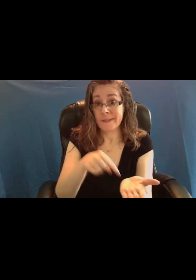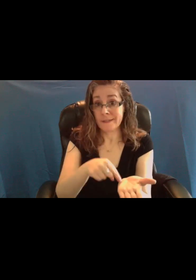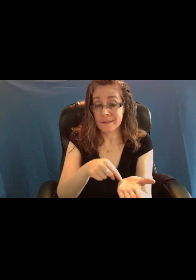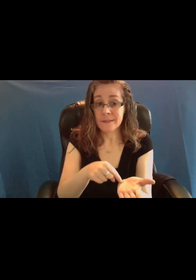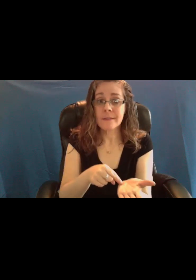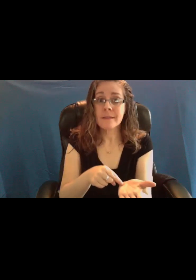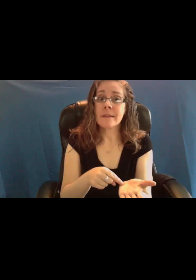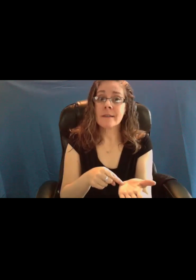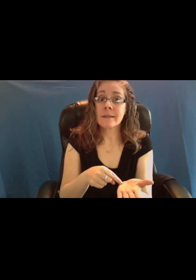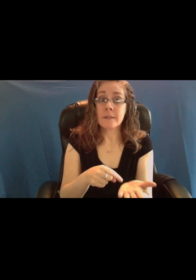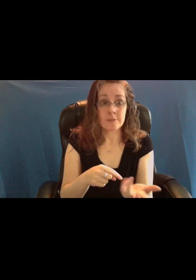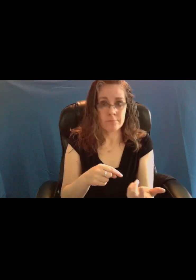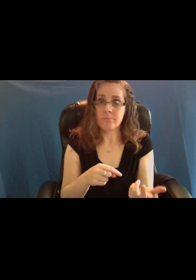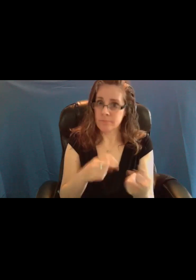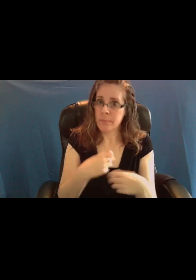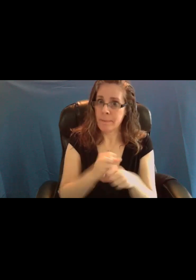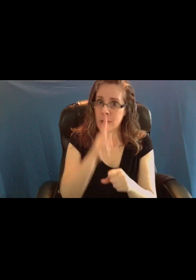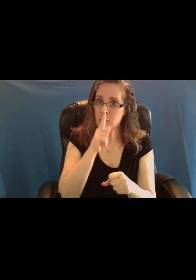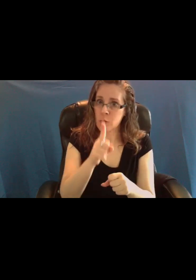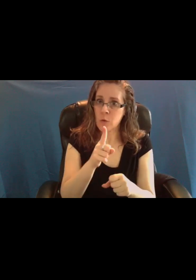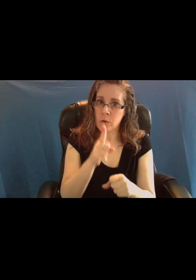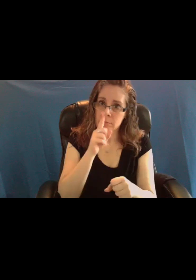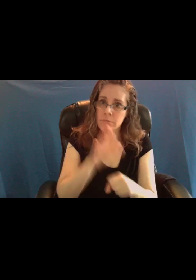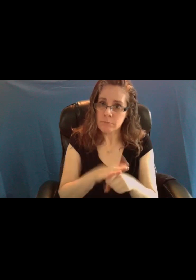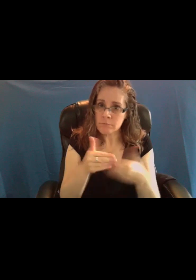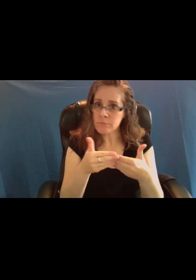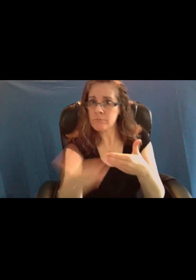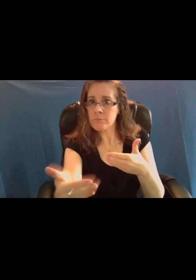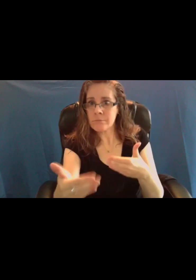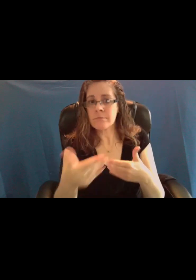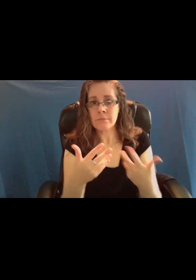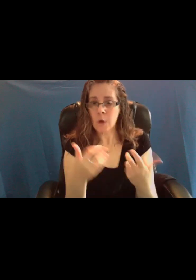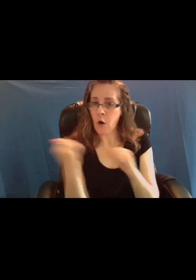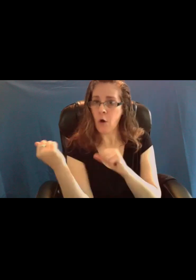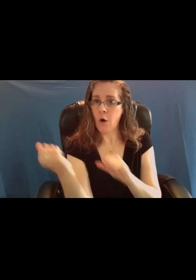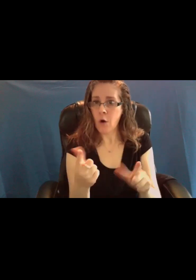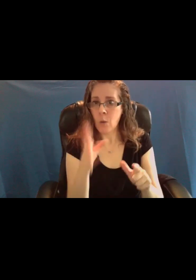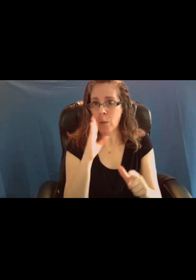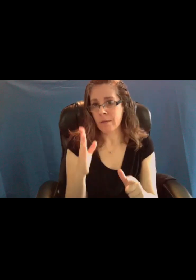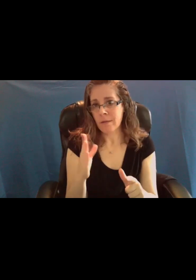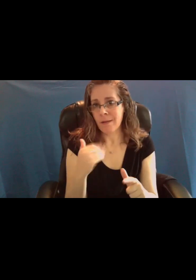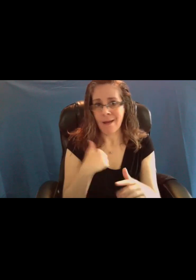you would commit going forward to creating documents in an accessible format. Hopefully the document we're creating